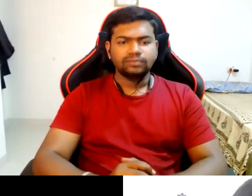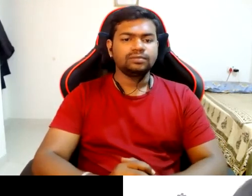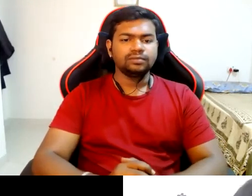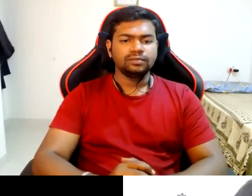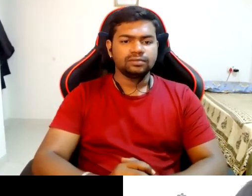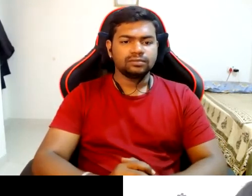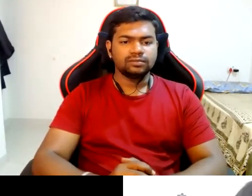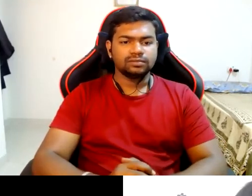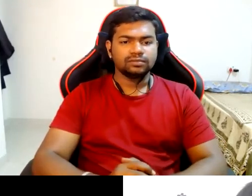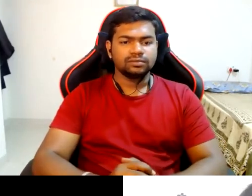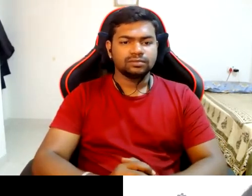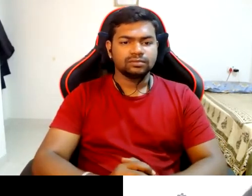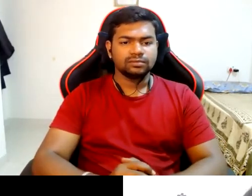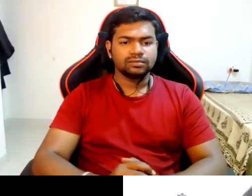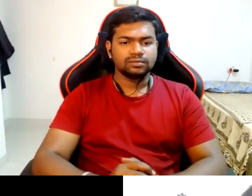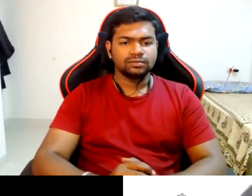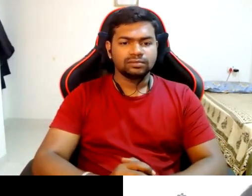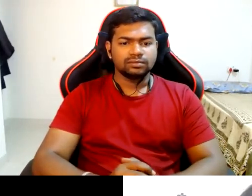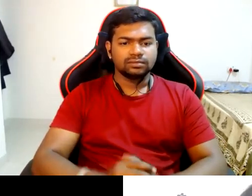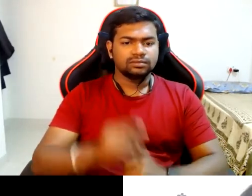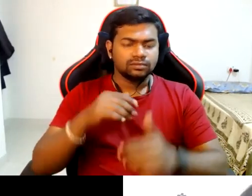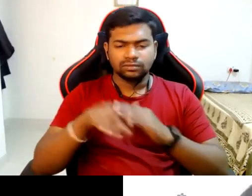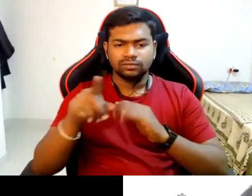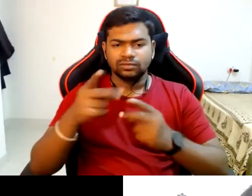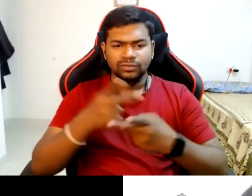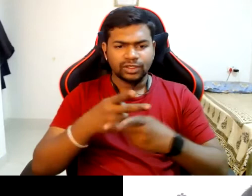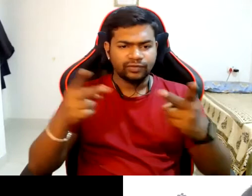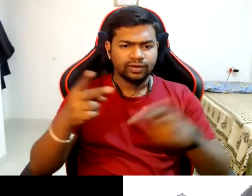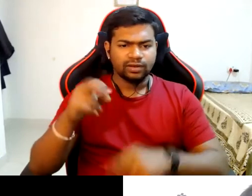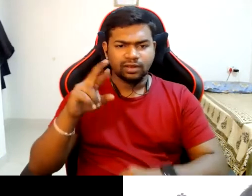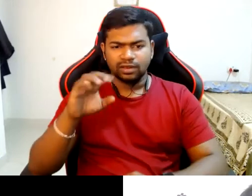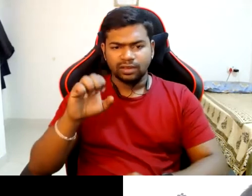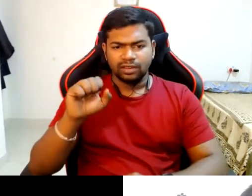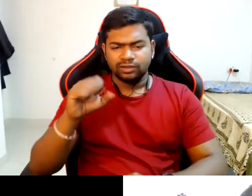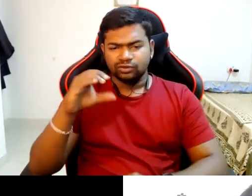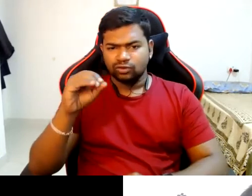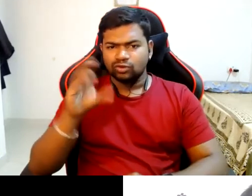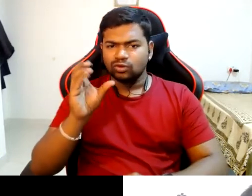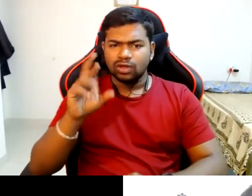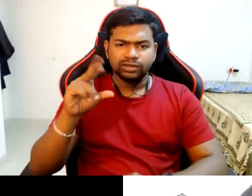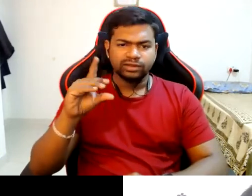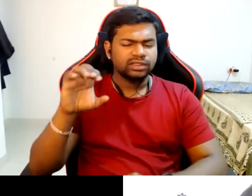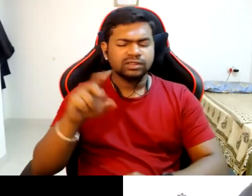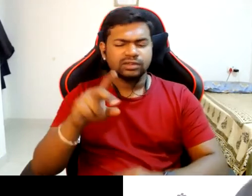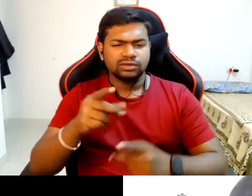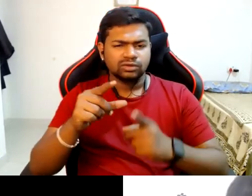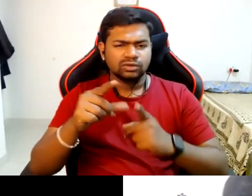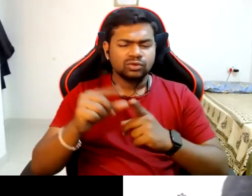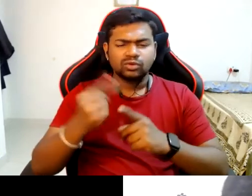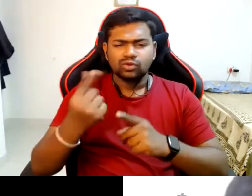understand what were the different resources that you used throughout. you know, in your Journey.